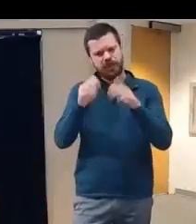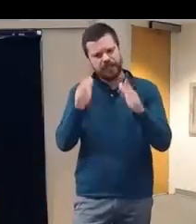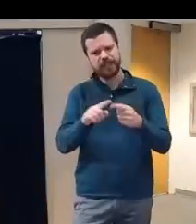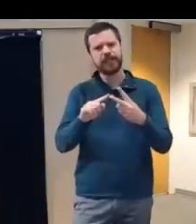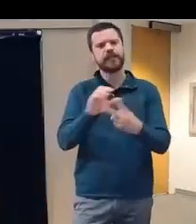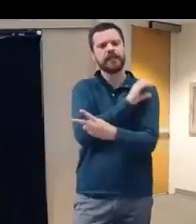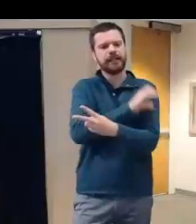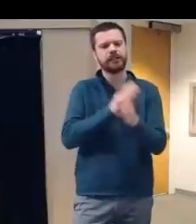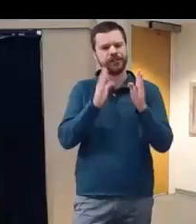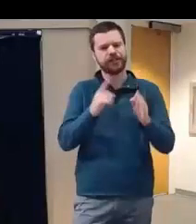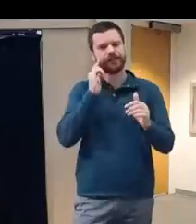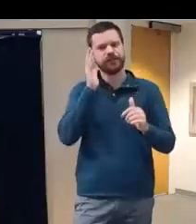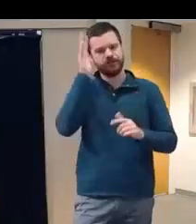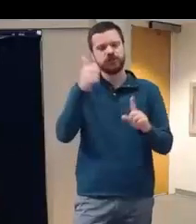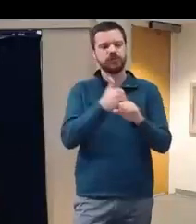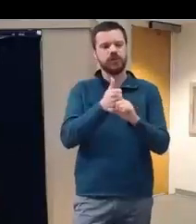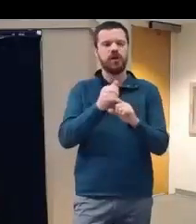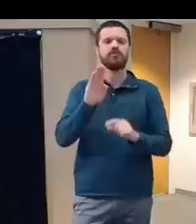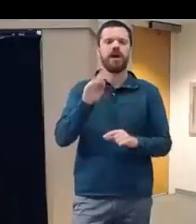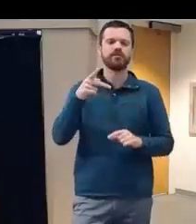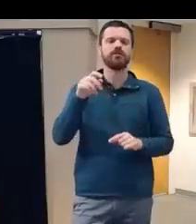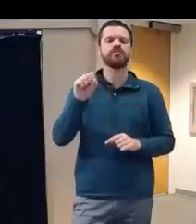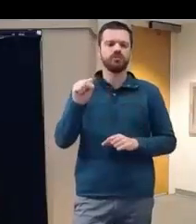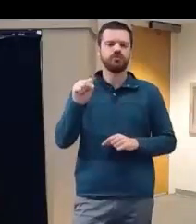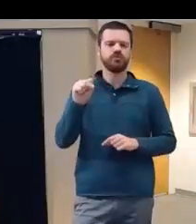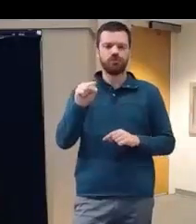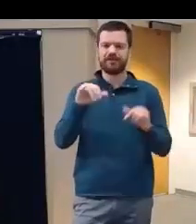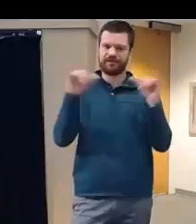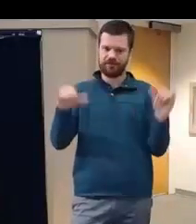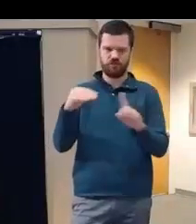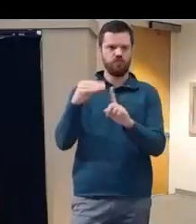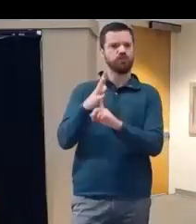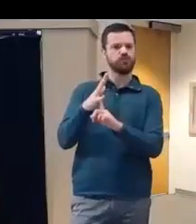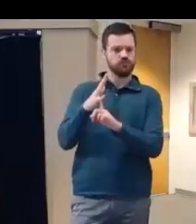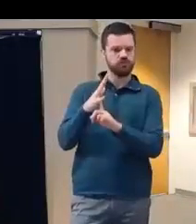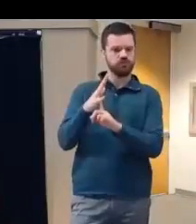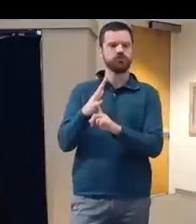for the future that are biopsychosocially and systemically oriented who are dedicated and